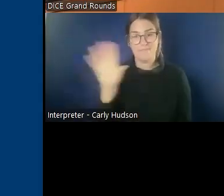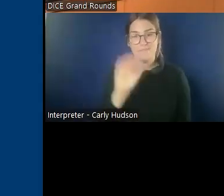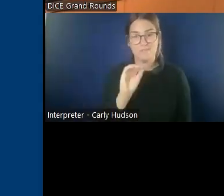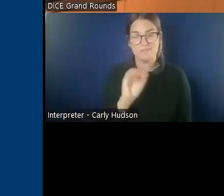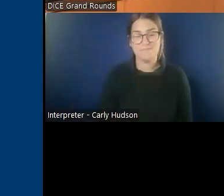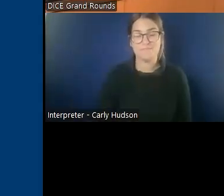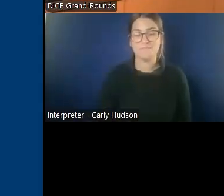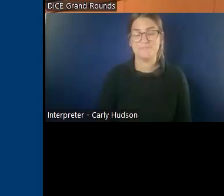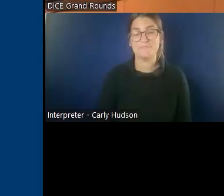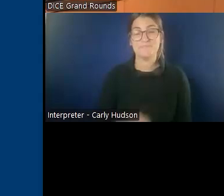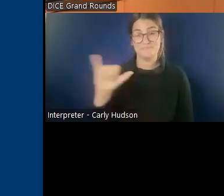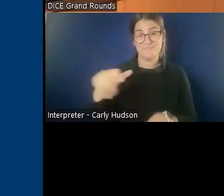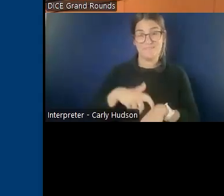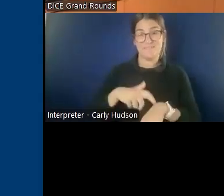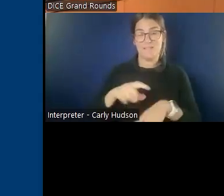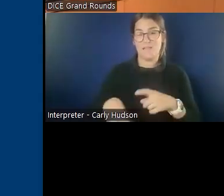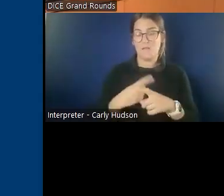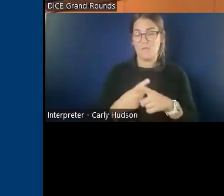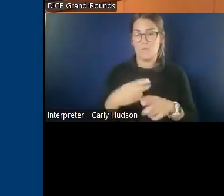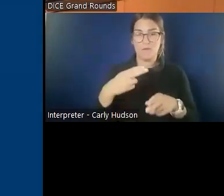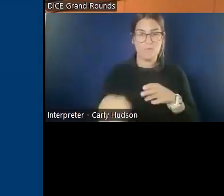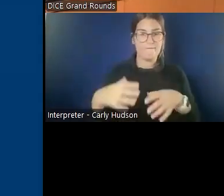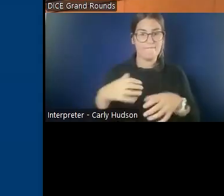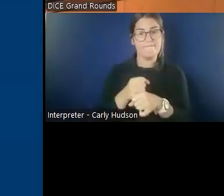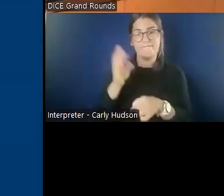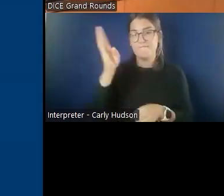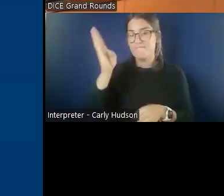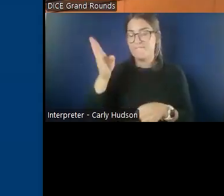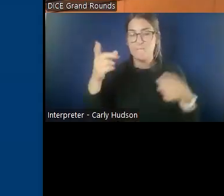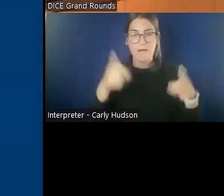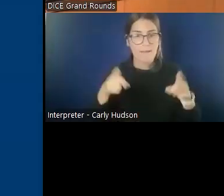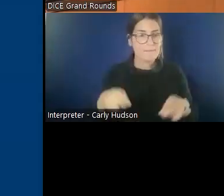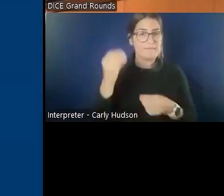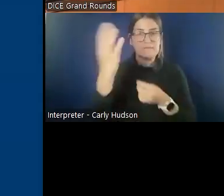the time when they were giving the briefing of sort of what was happening or motive um